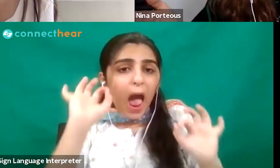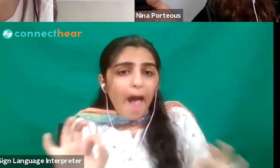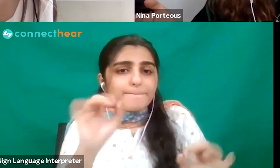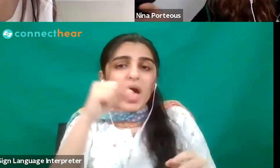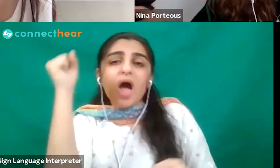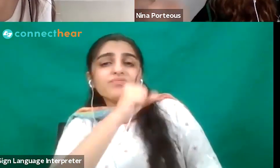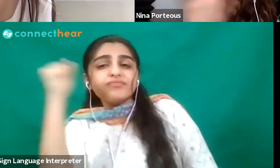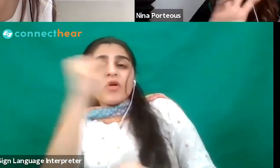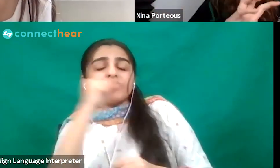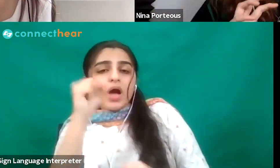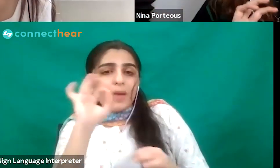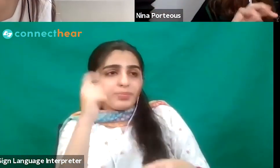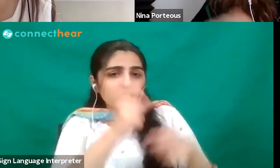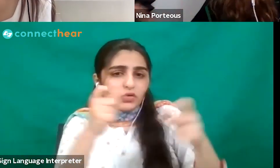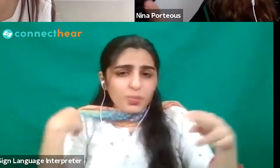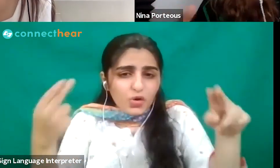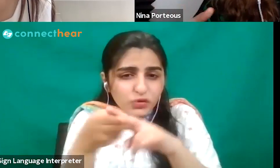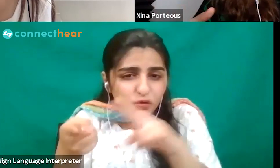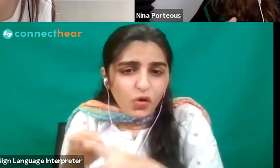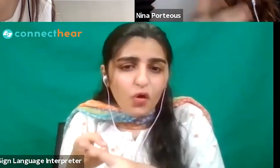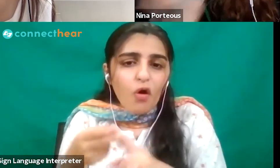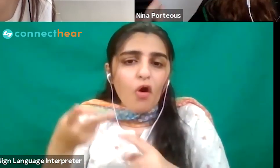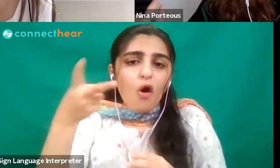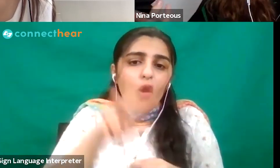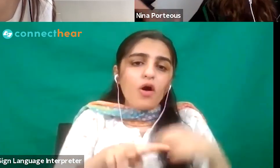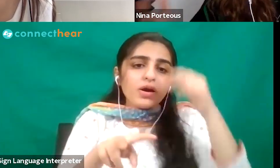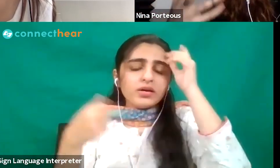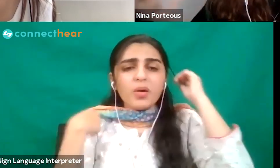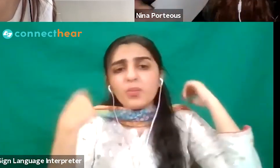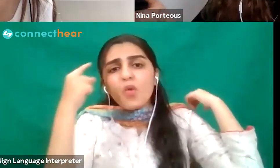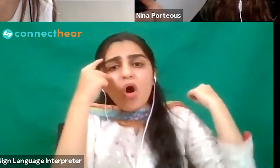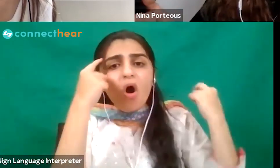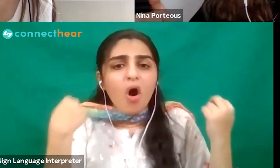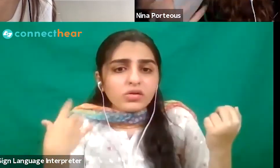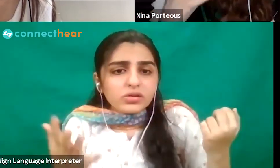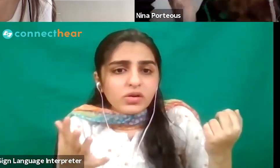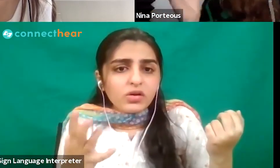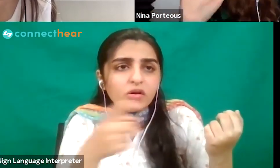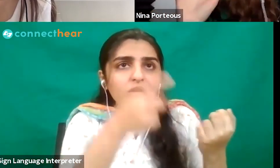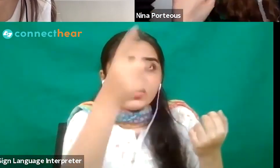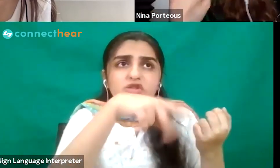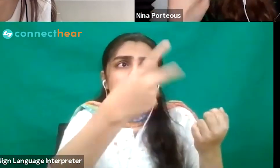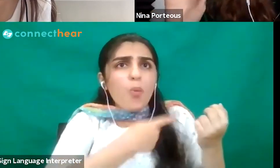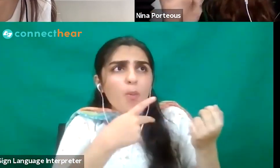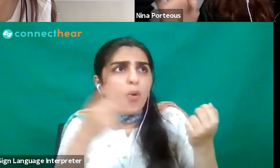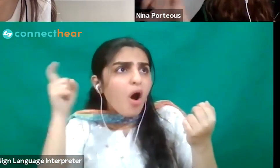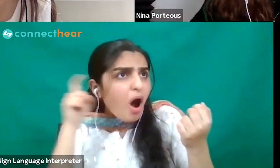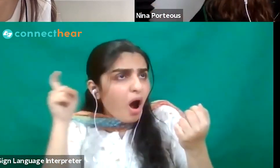ears aren't working you can kind of push you back. And you're like, you know what if this is going to help me and people have so many success stories around it.